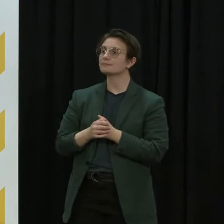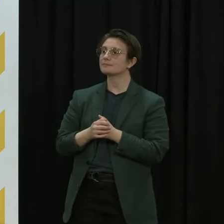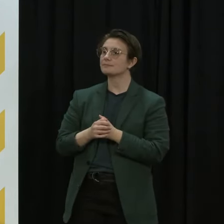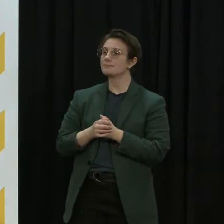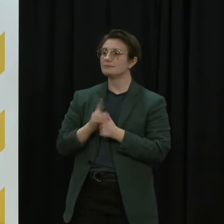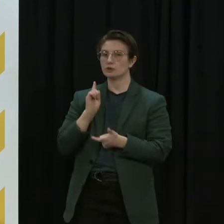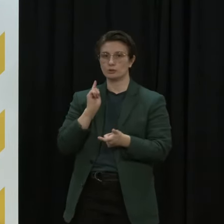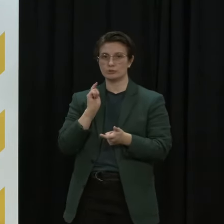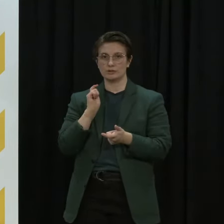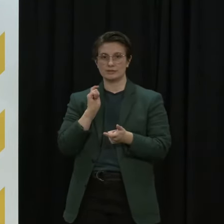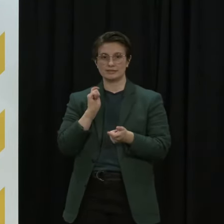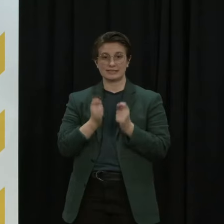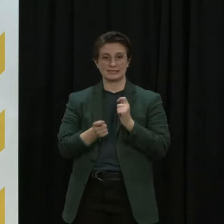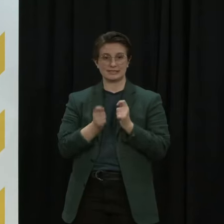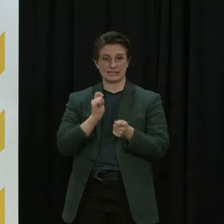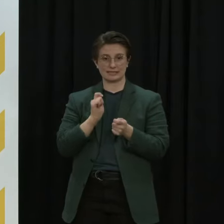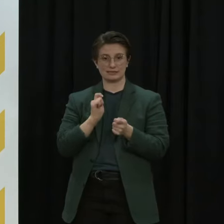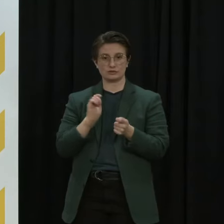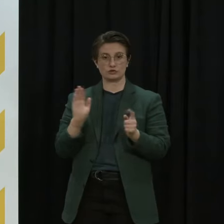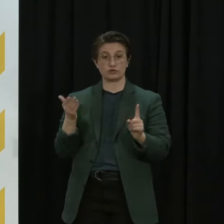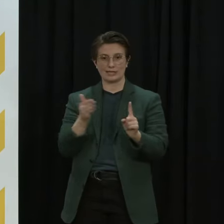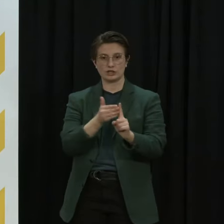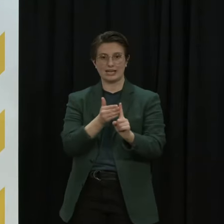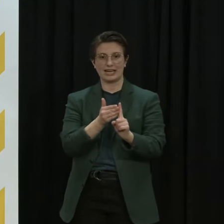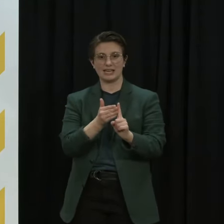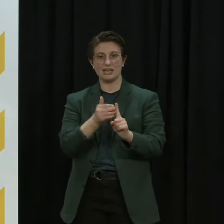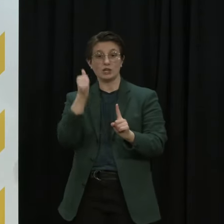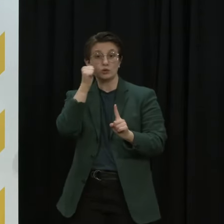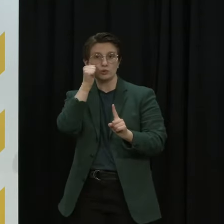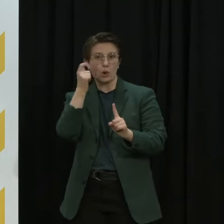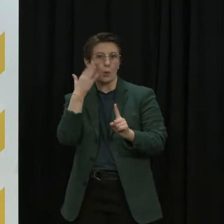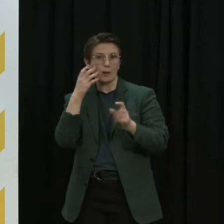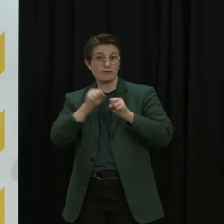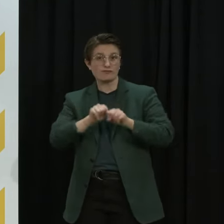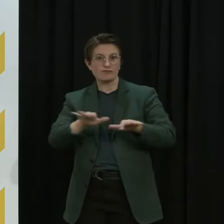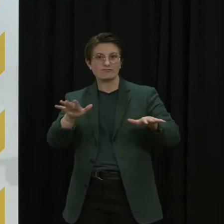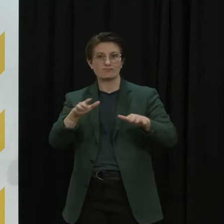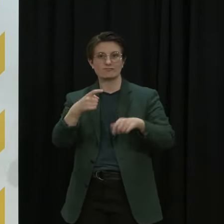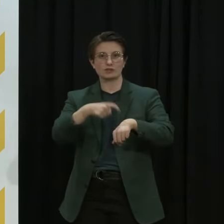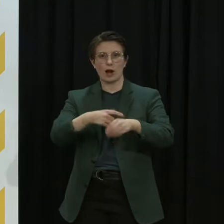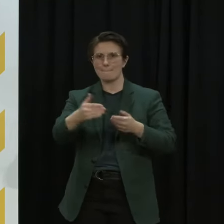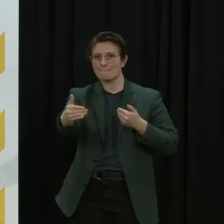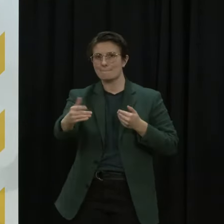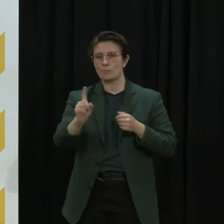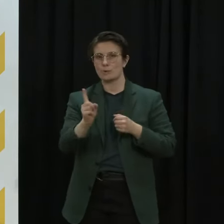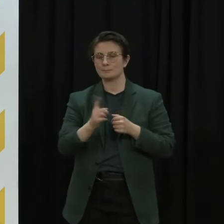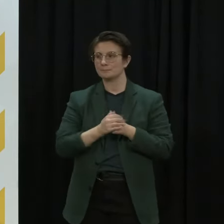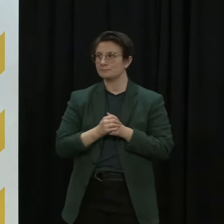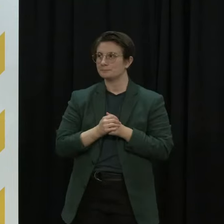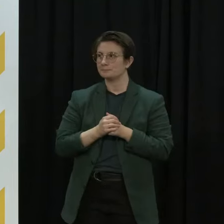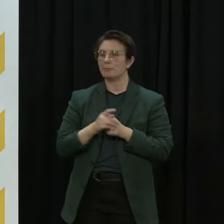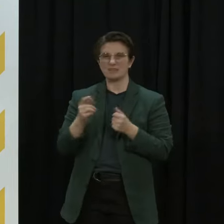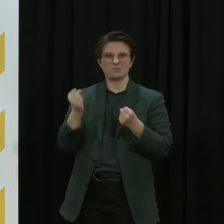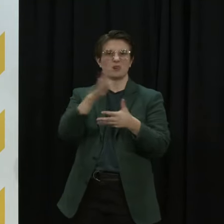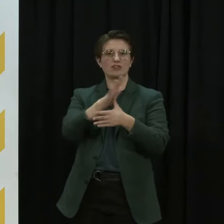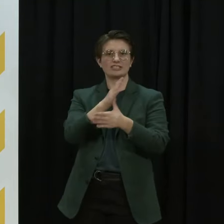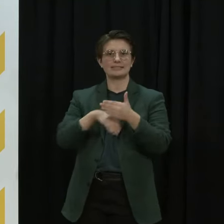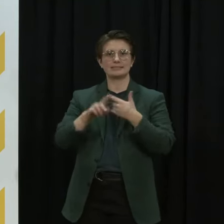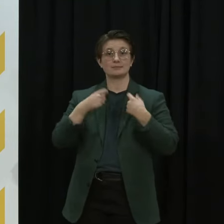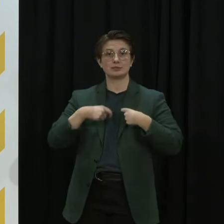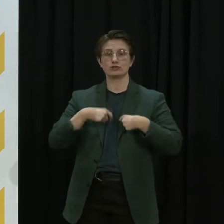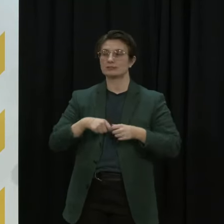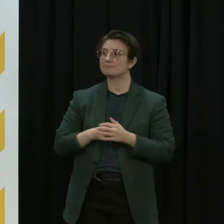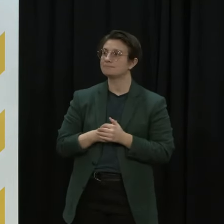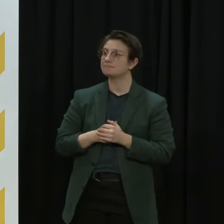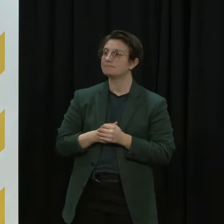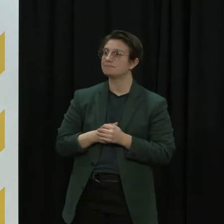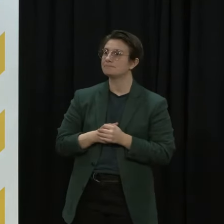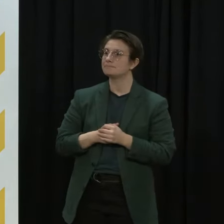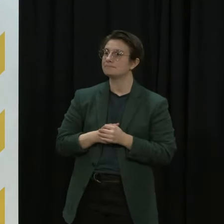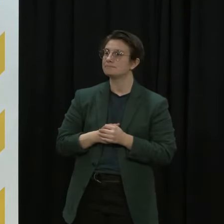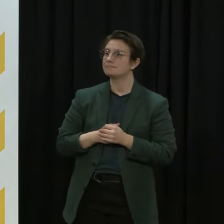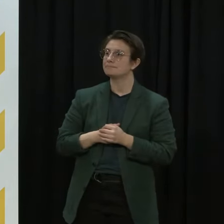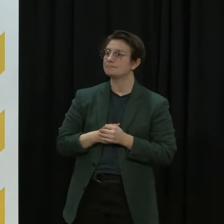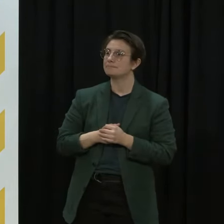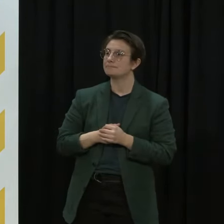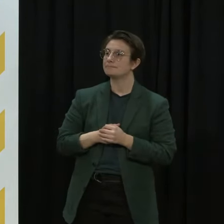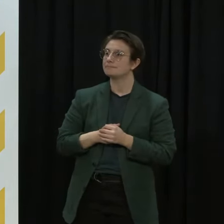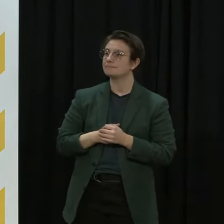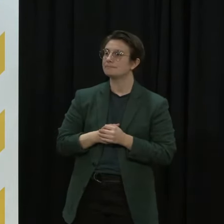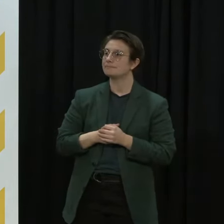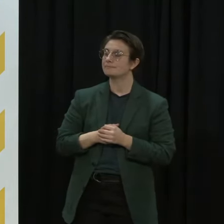COVID can change.